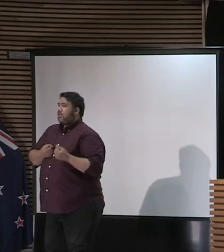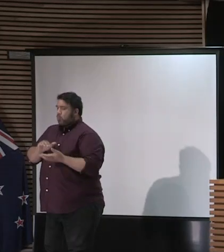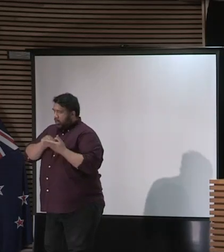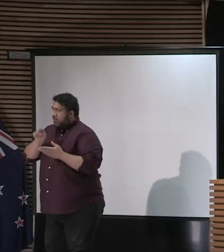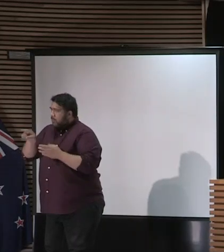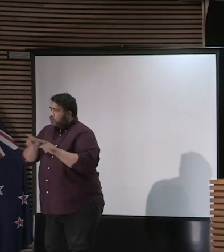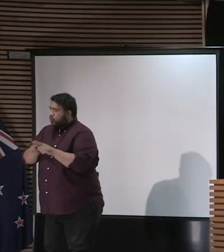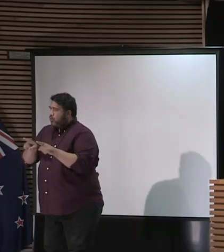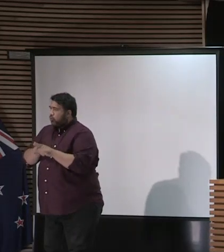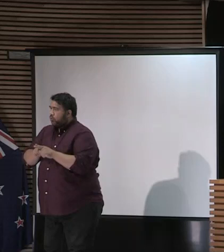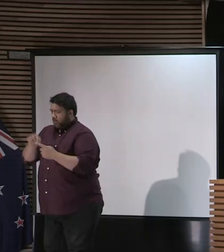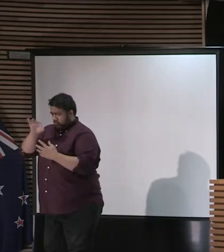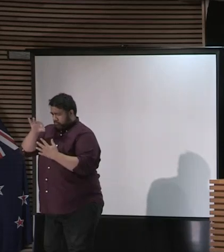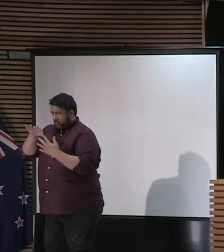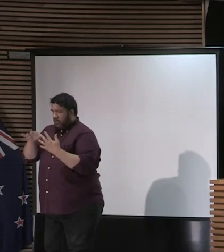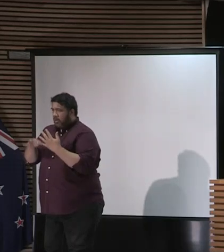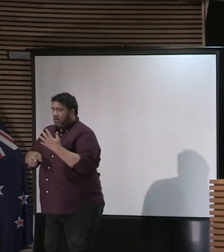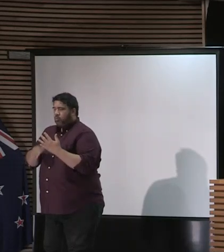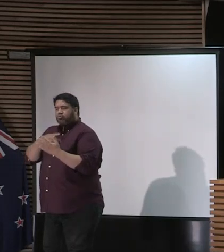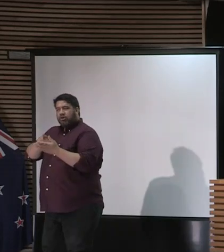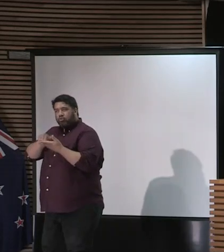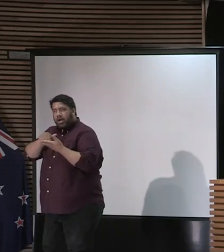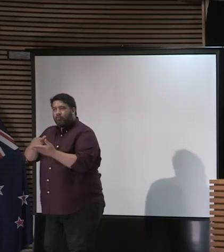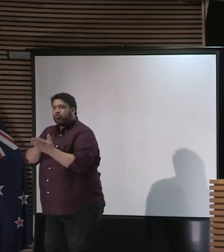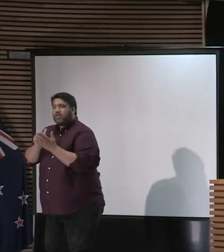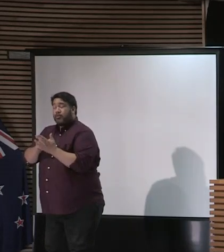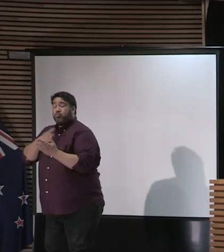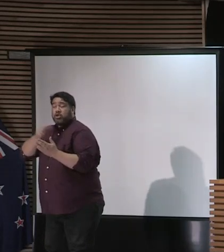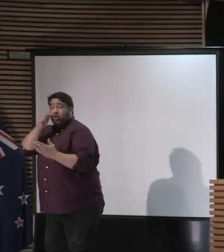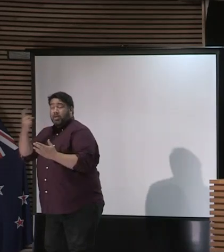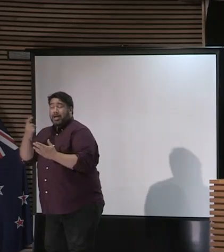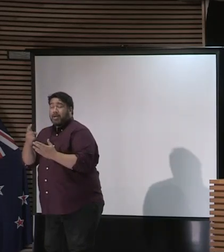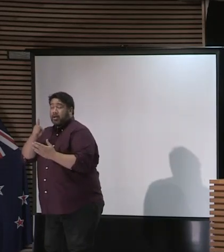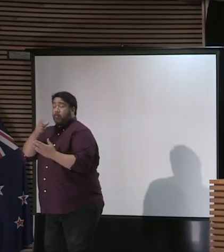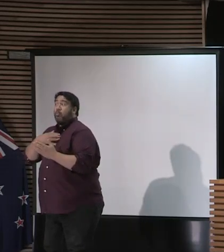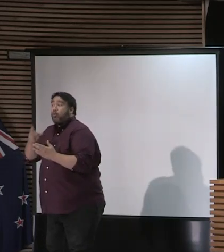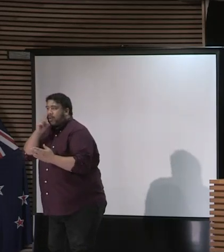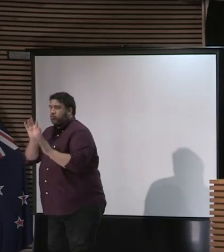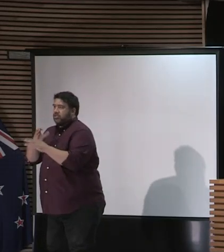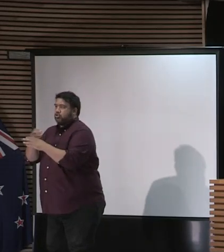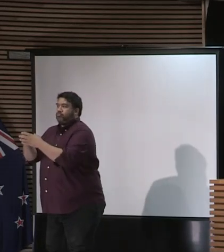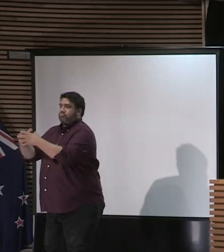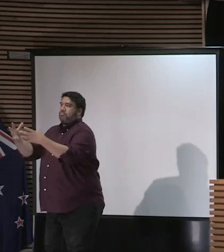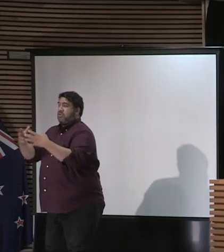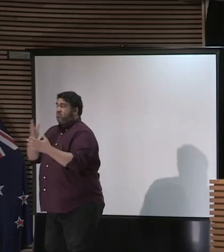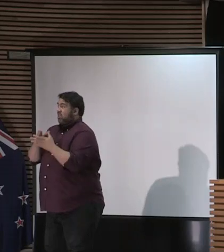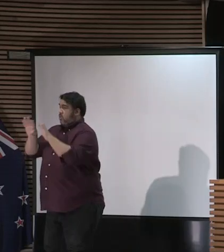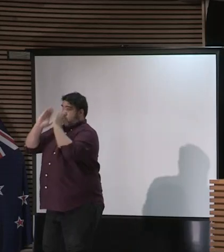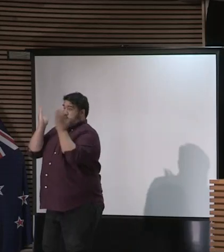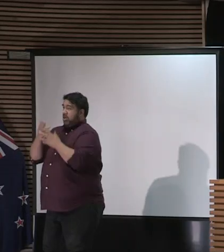impacted by COVID-19 who are not on benefit. These initiatives are key to supporting New Zealanders